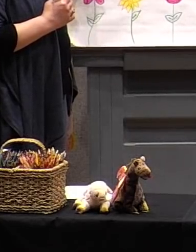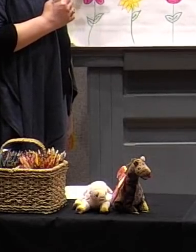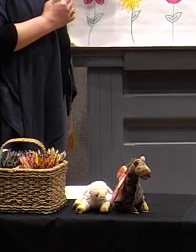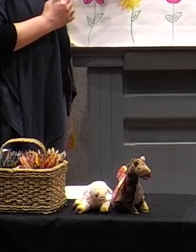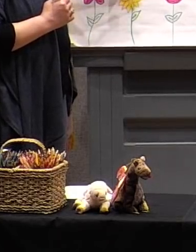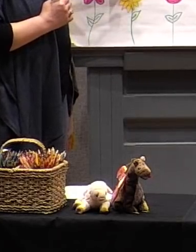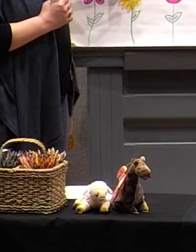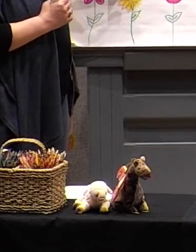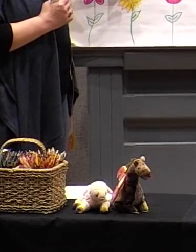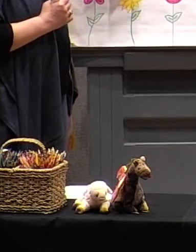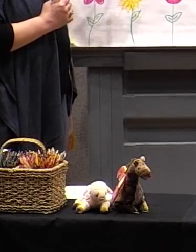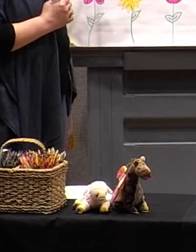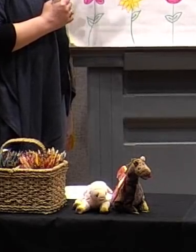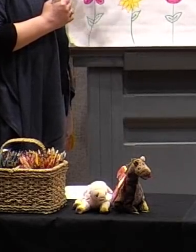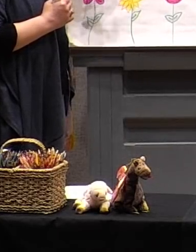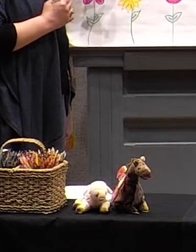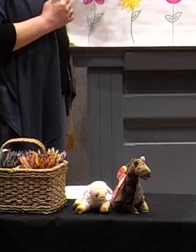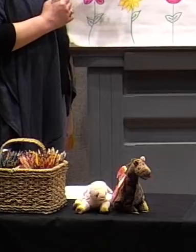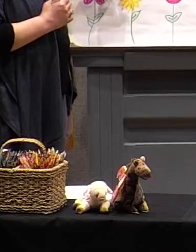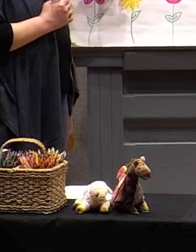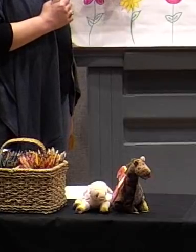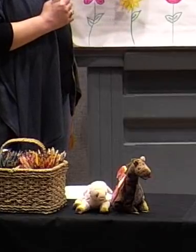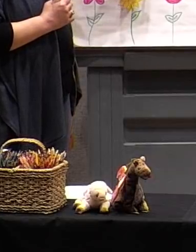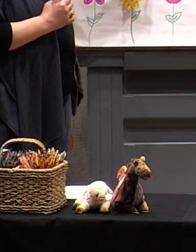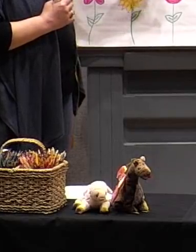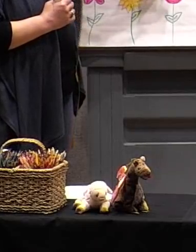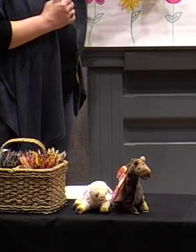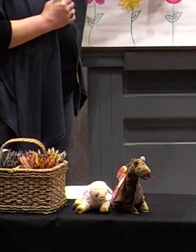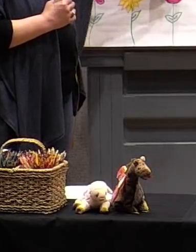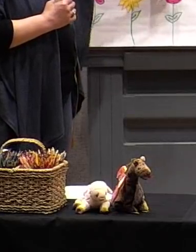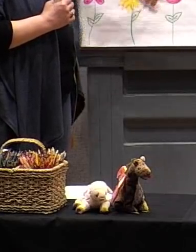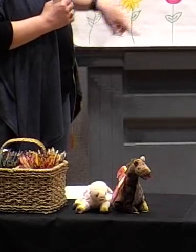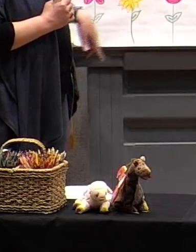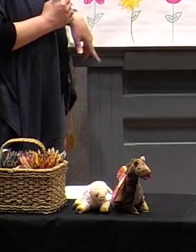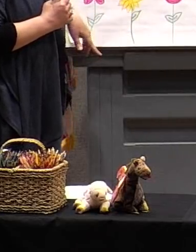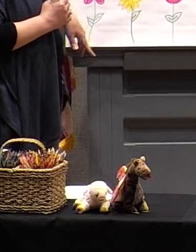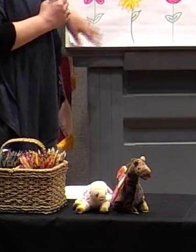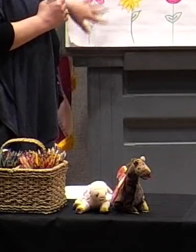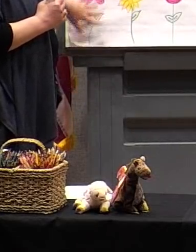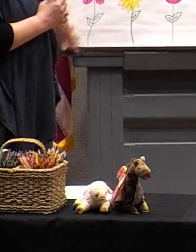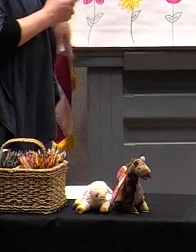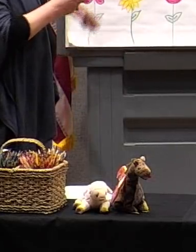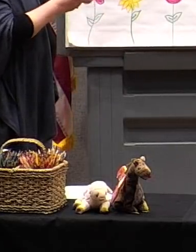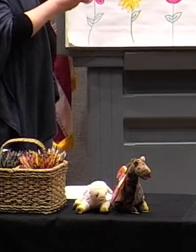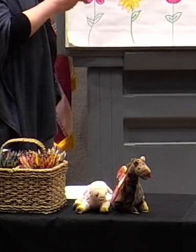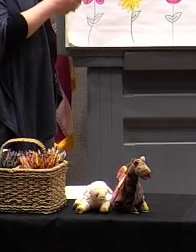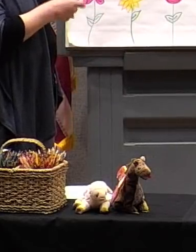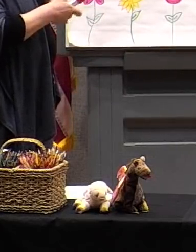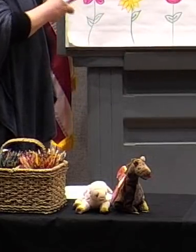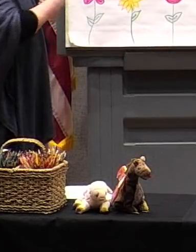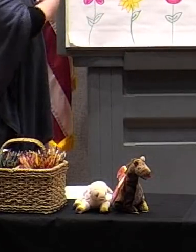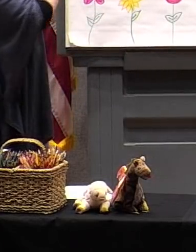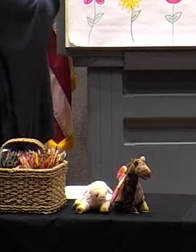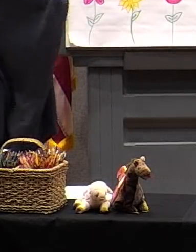Fill it with sunshine, kind words, and kind deeds. So let's see.